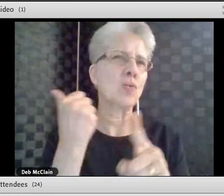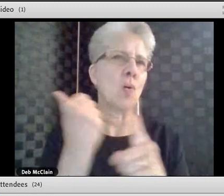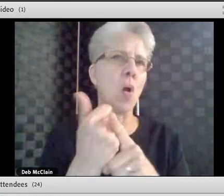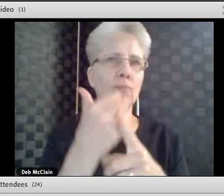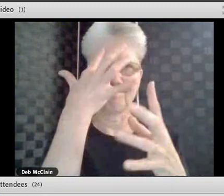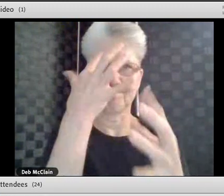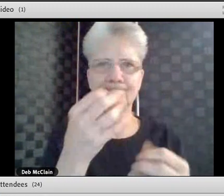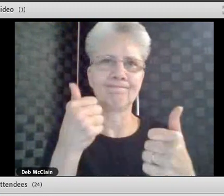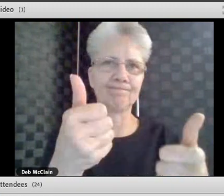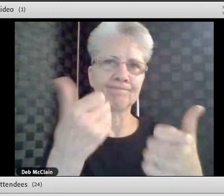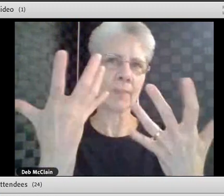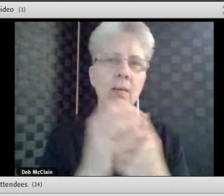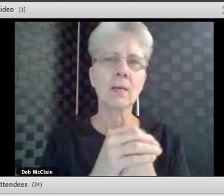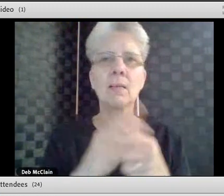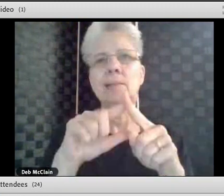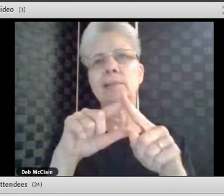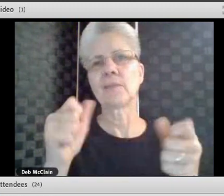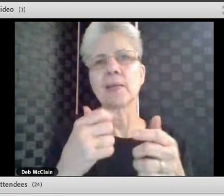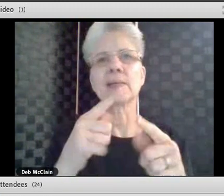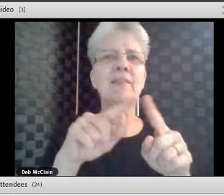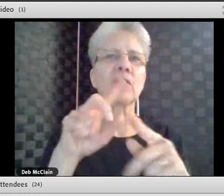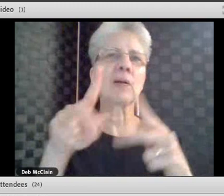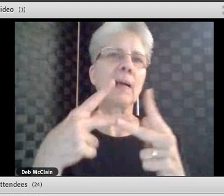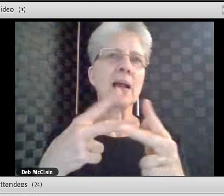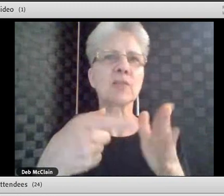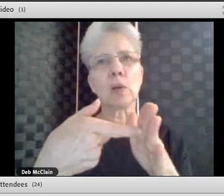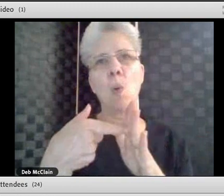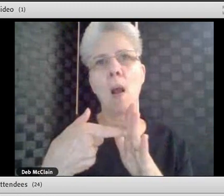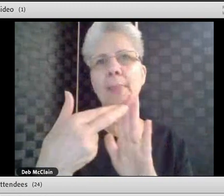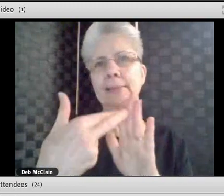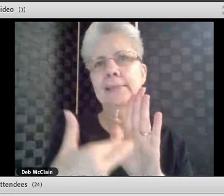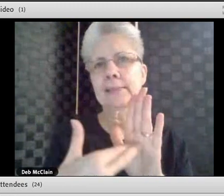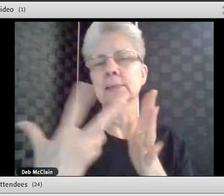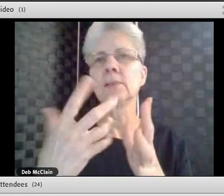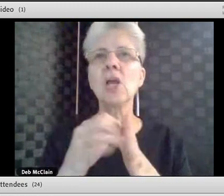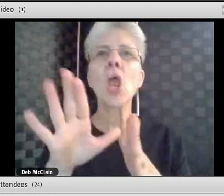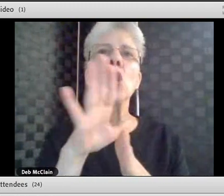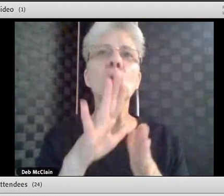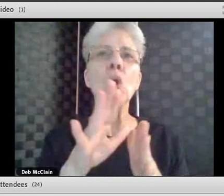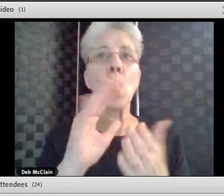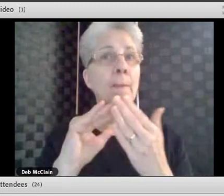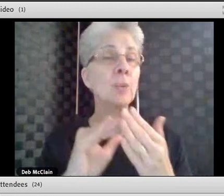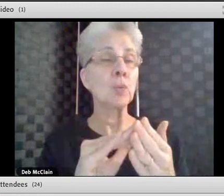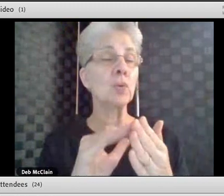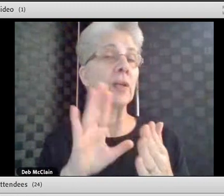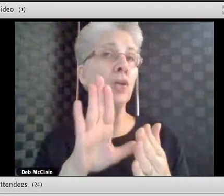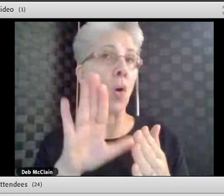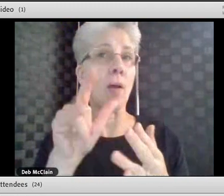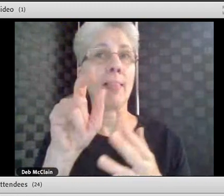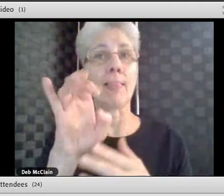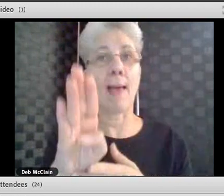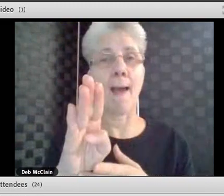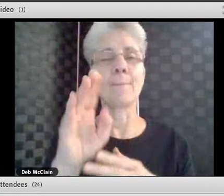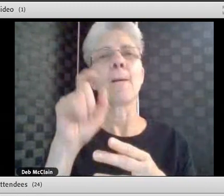Some places, you're kind of on your own, different things. There's different kind of requirements. The bottom line is it's your community.